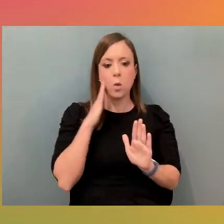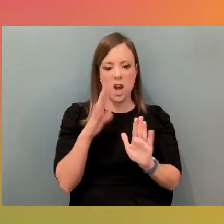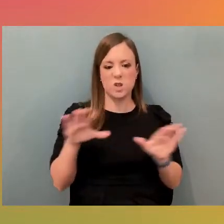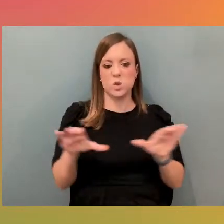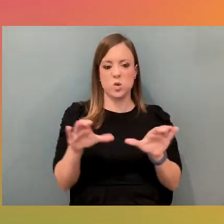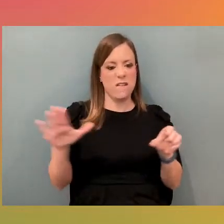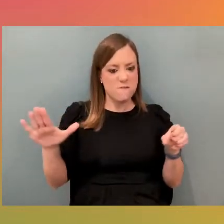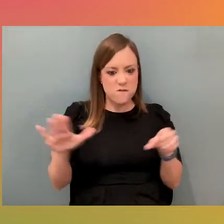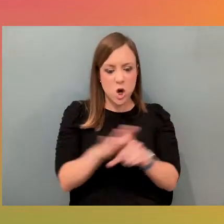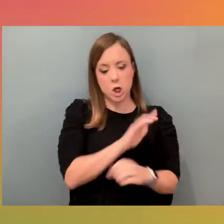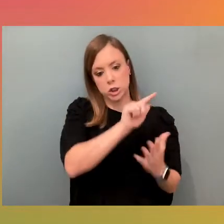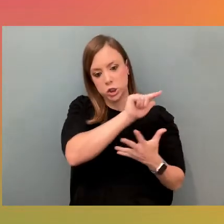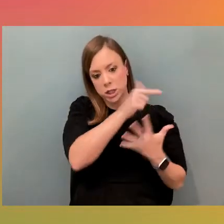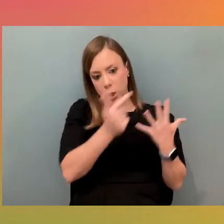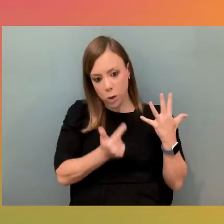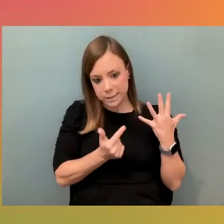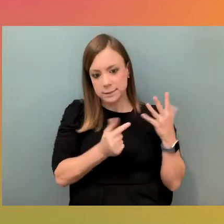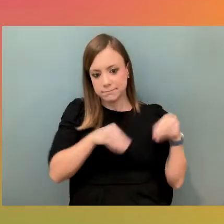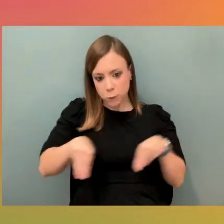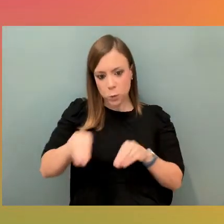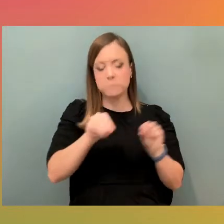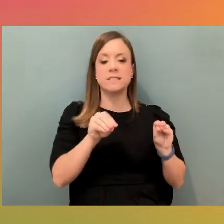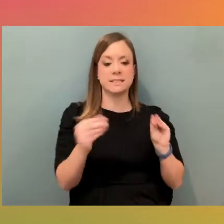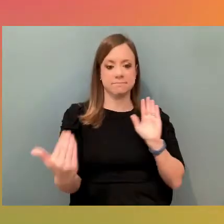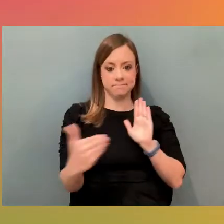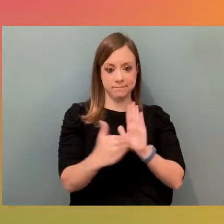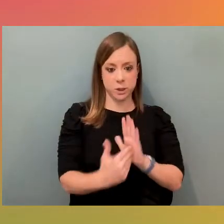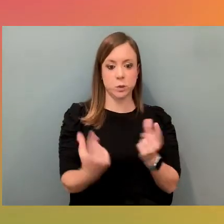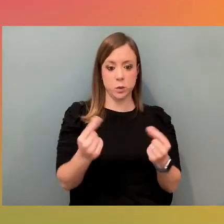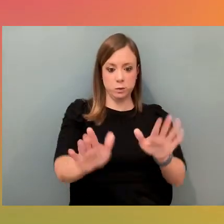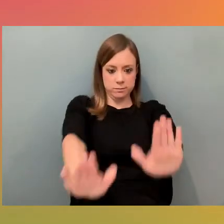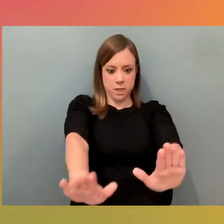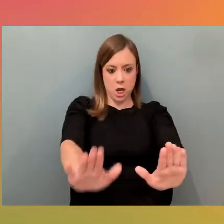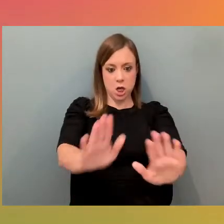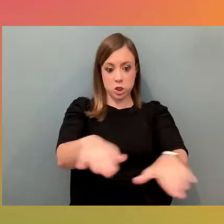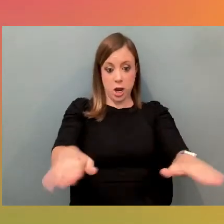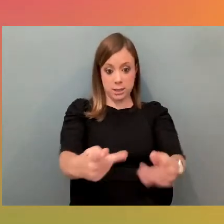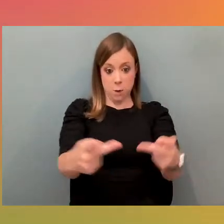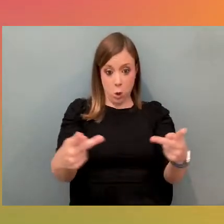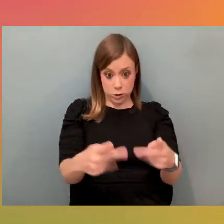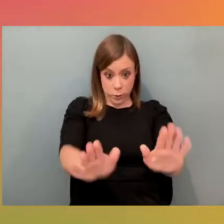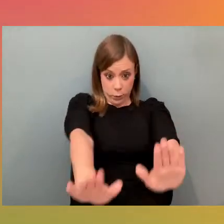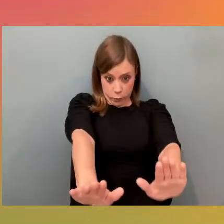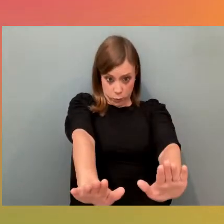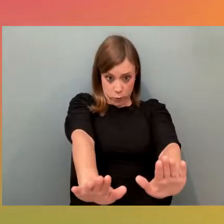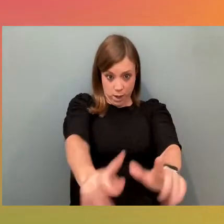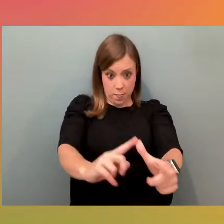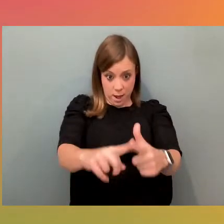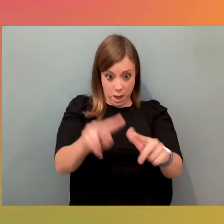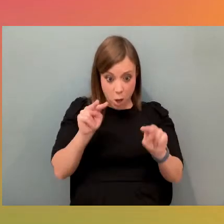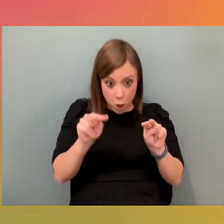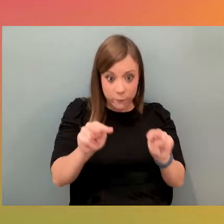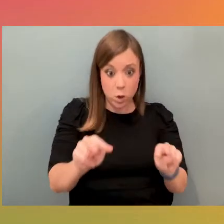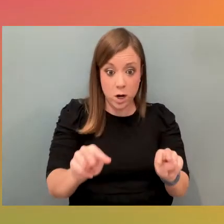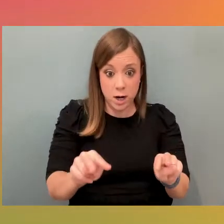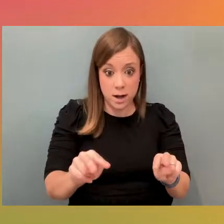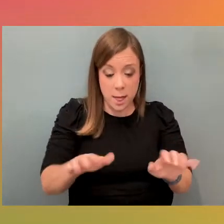THAT SEQUENCE TWO MORE TIMES. TAKE A FULL BREATH IN.